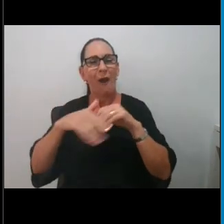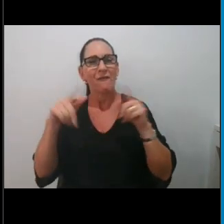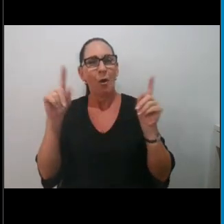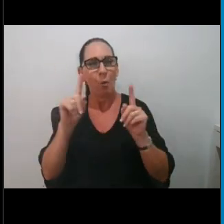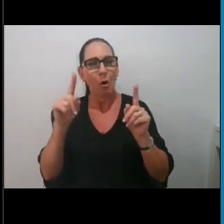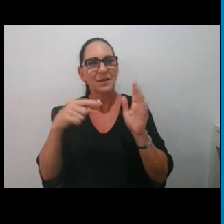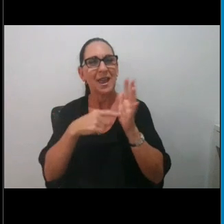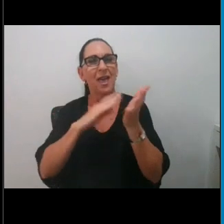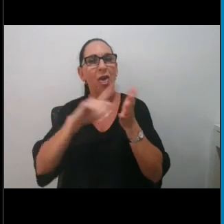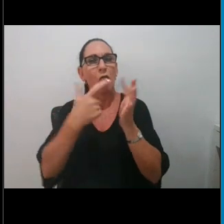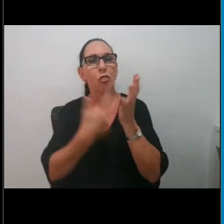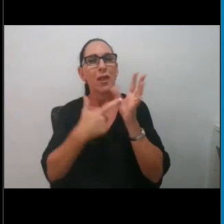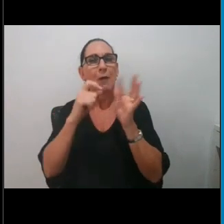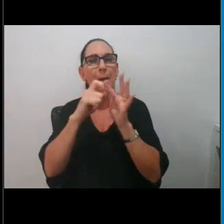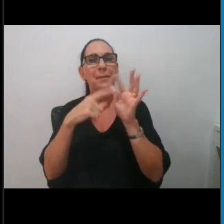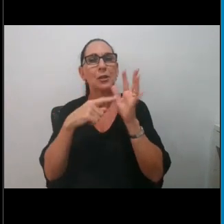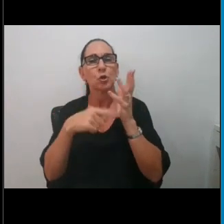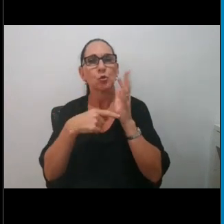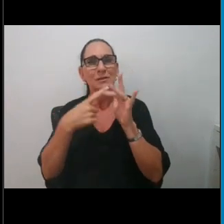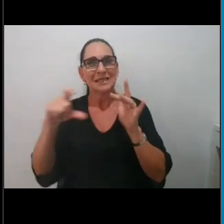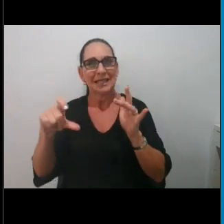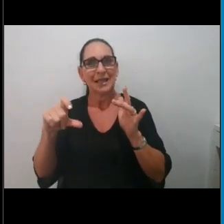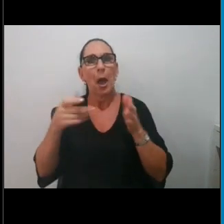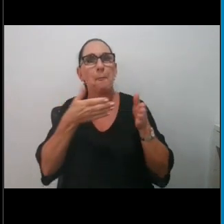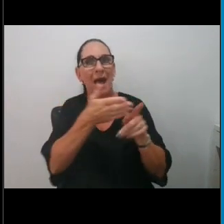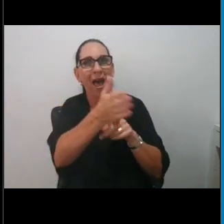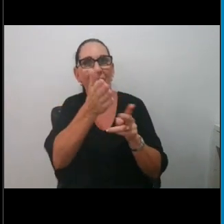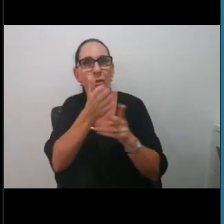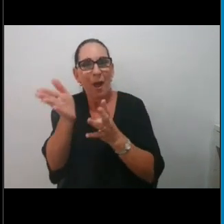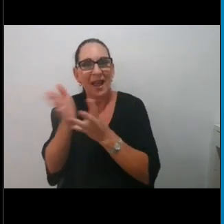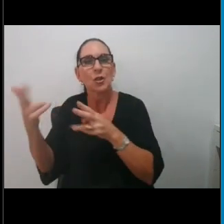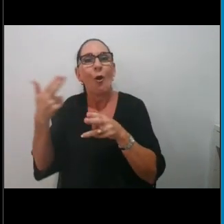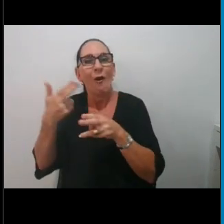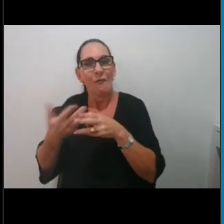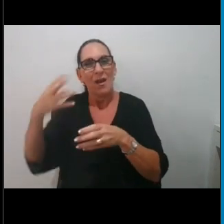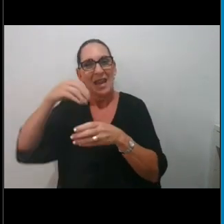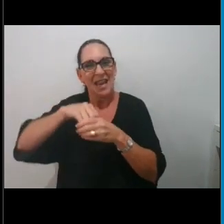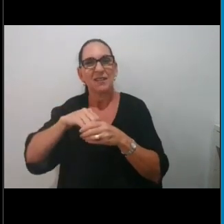criminal courts looking at the Queensland Drug and Alcohol Court or QDAC and Court